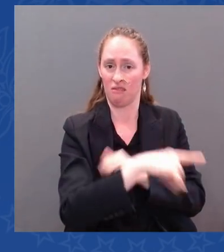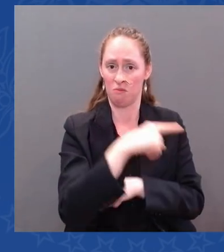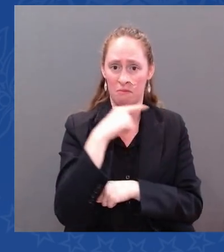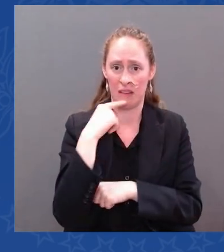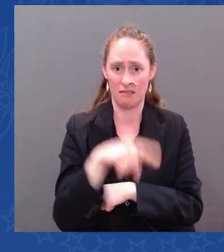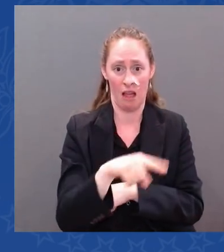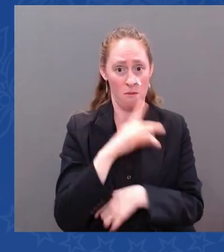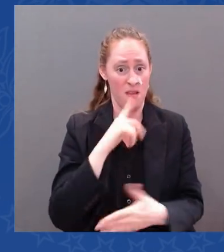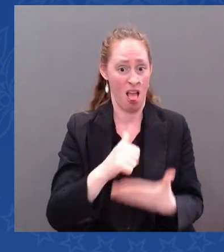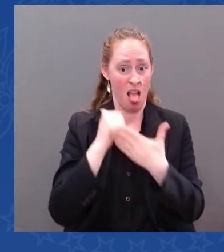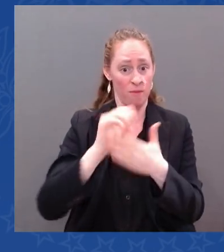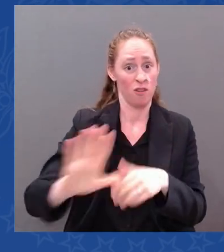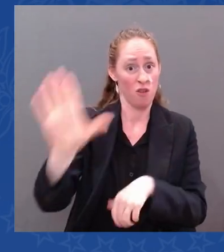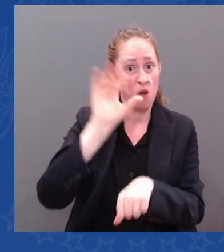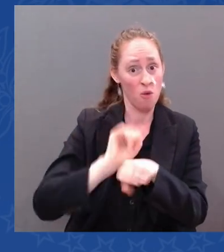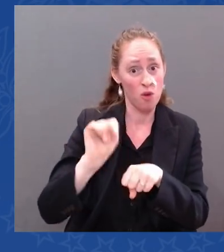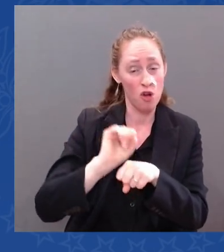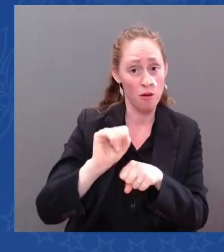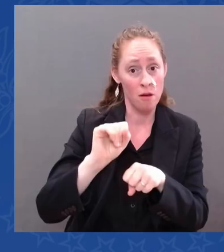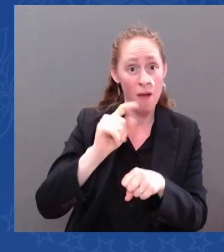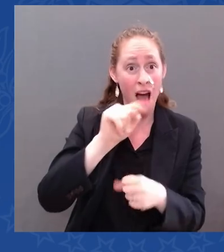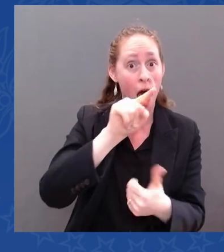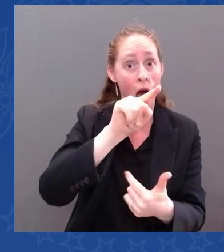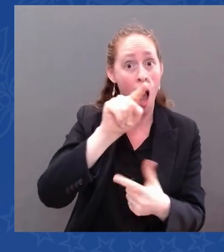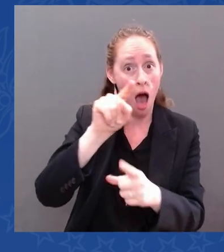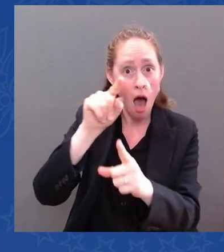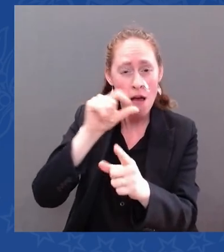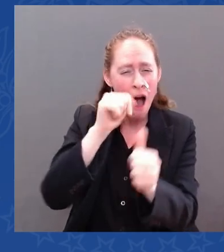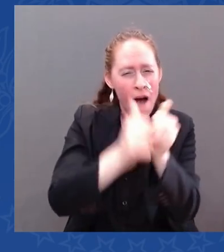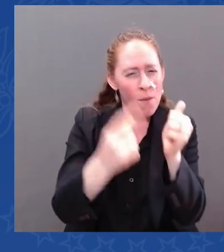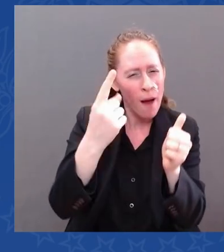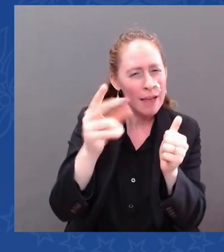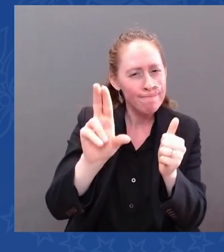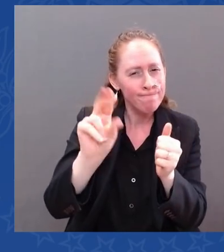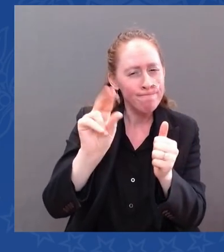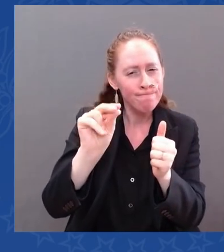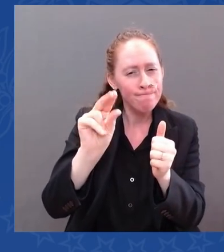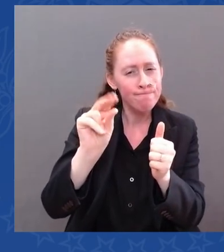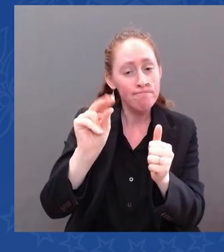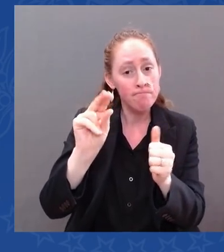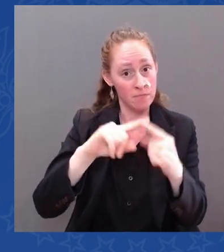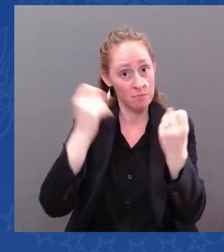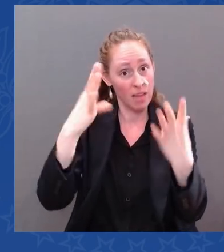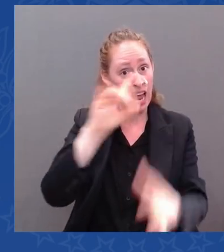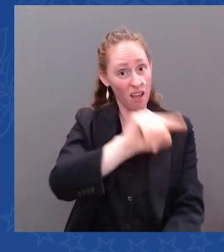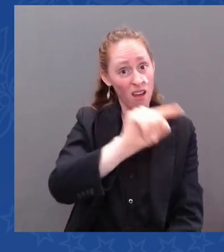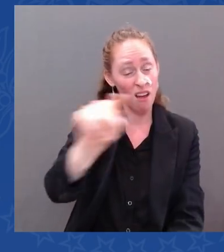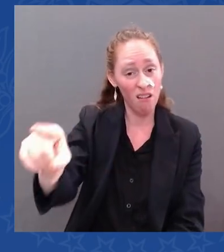I'm not suggesting you all had to -- but those of you who did step up, it made a big -- made a big difference.